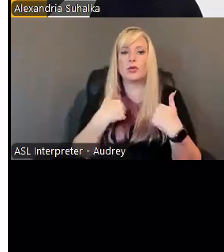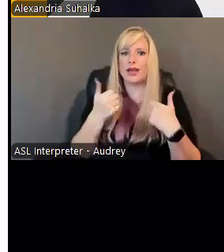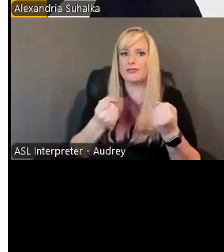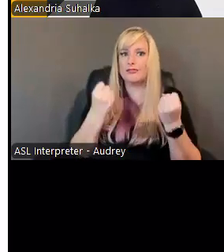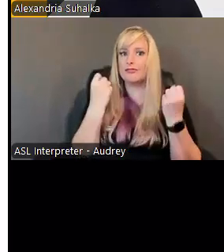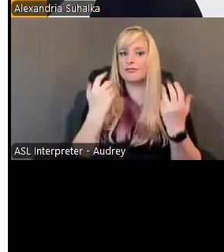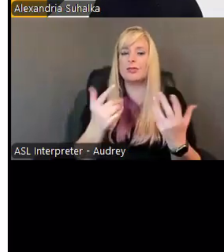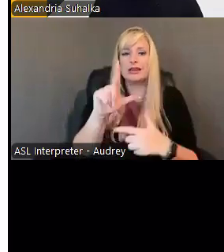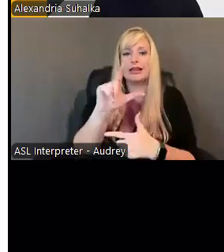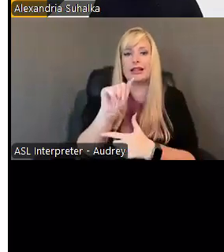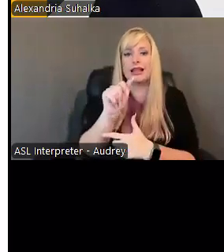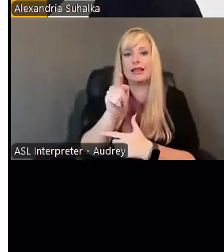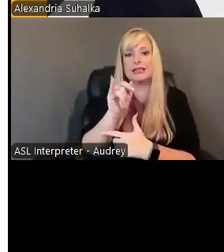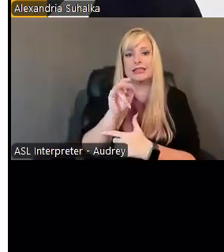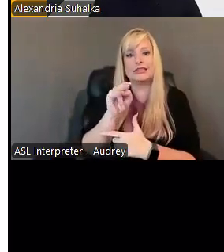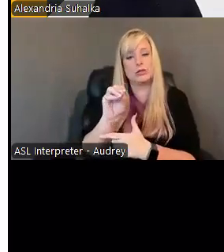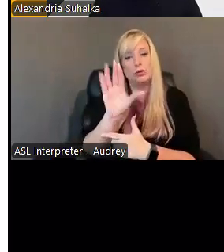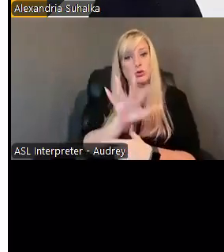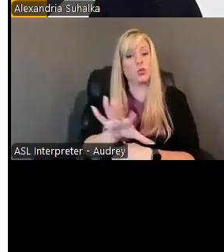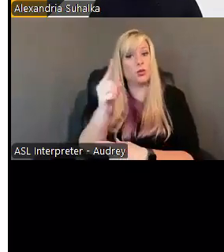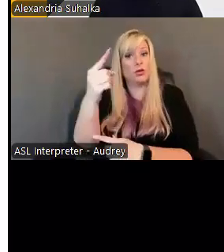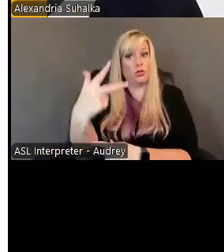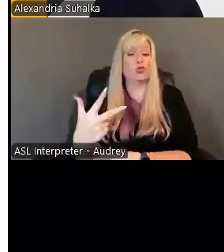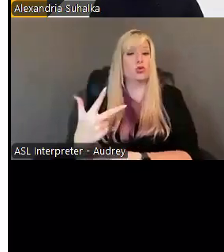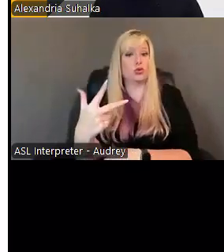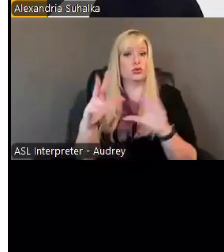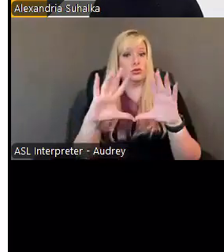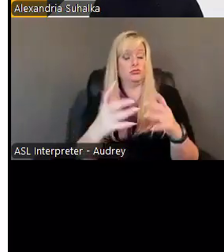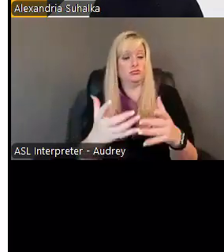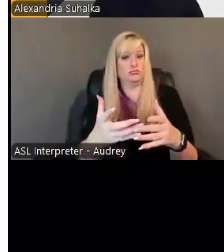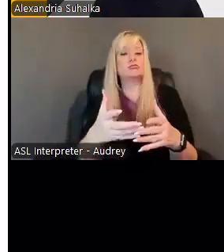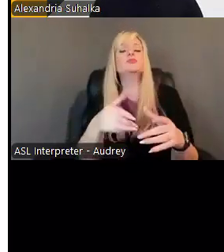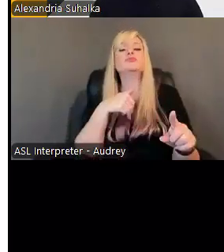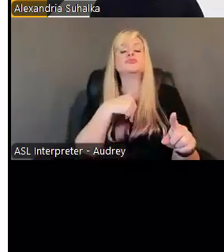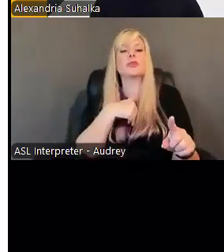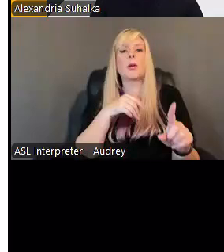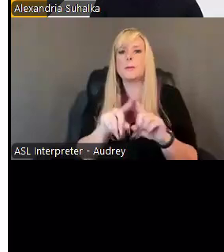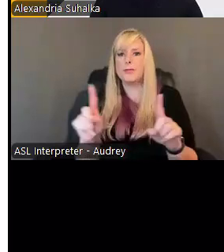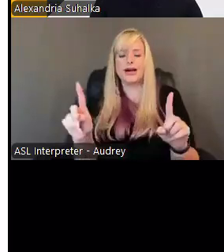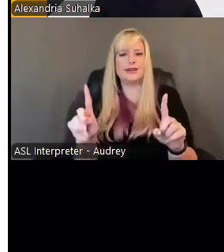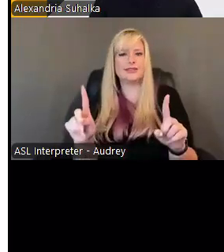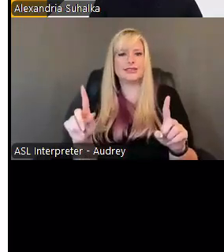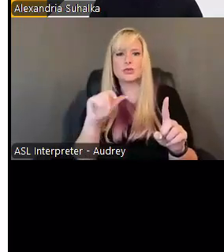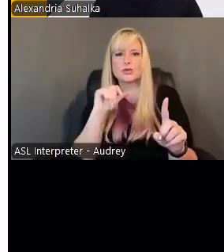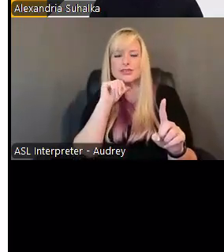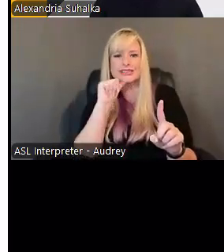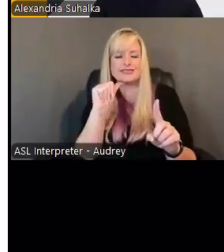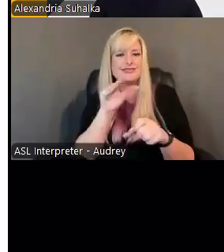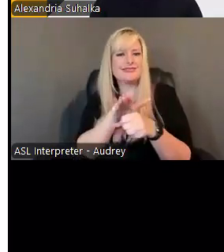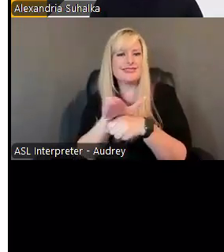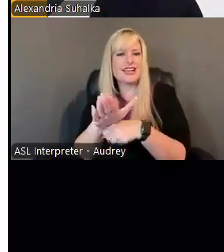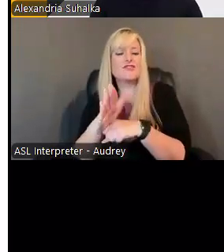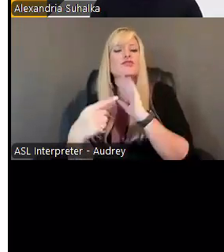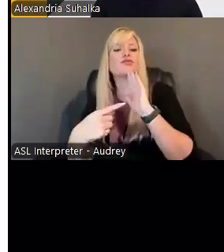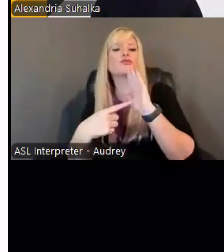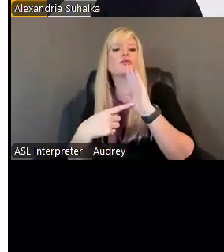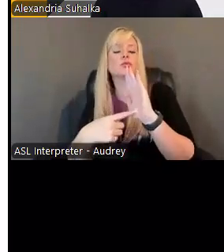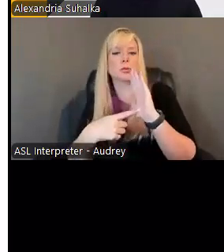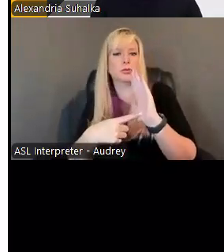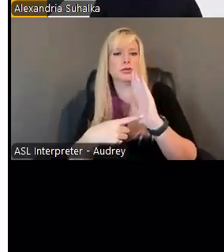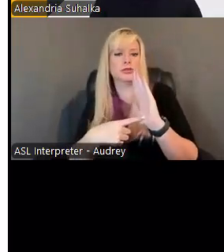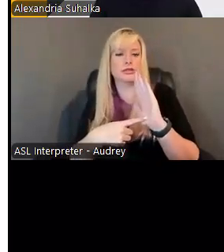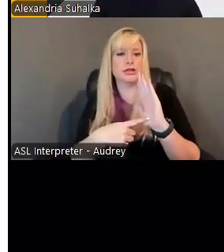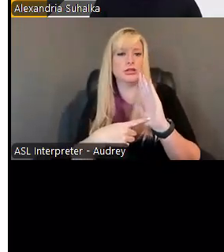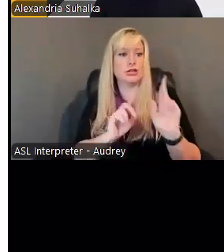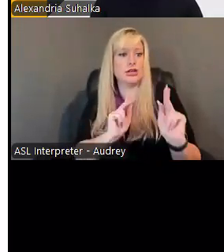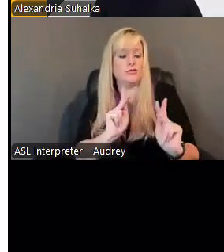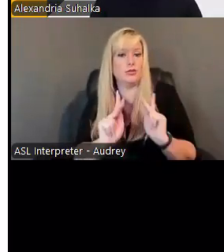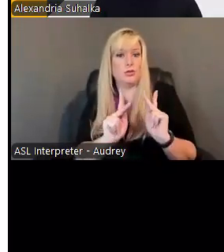a third - yet we had a lack of representation of Latino persons with a stroke or traumatic